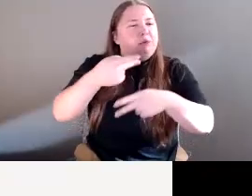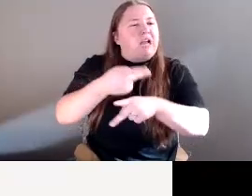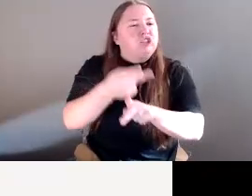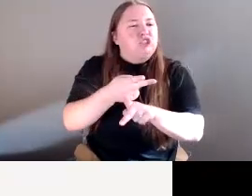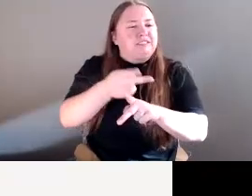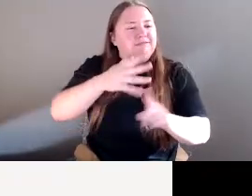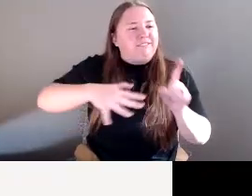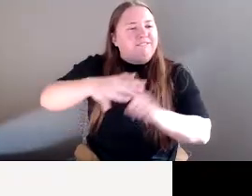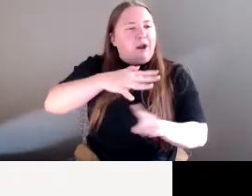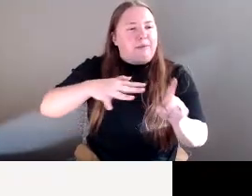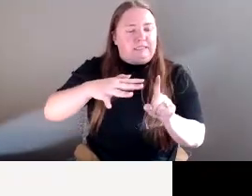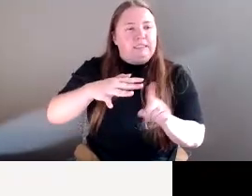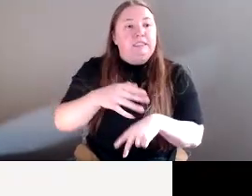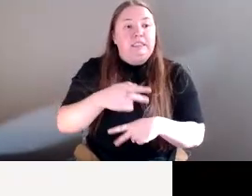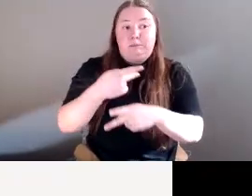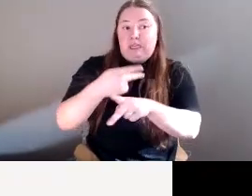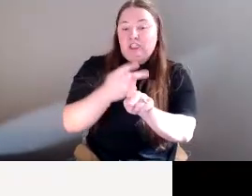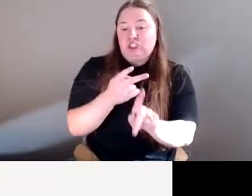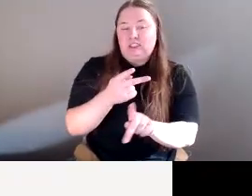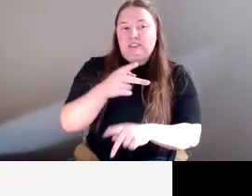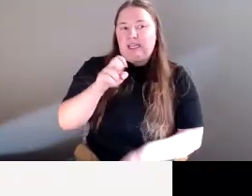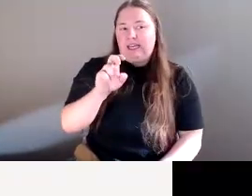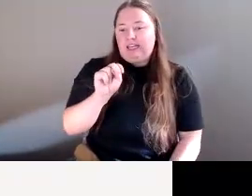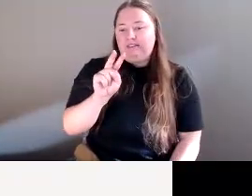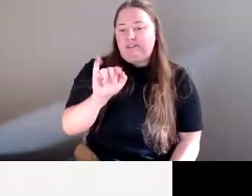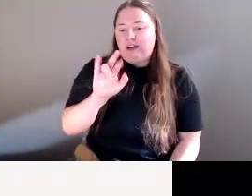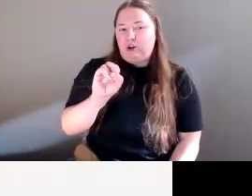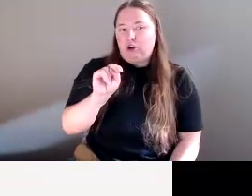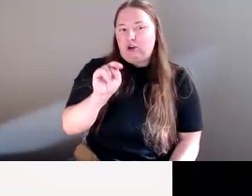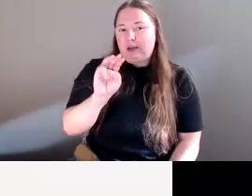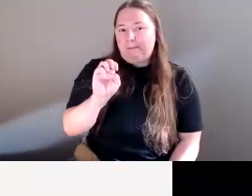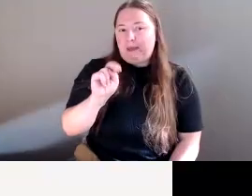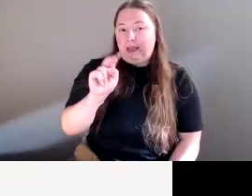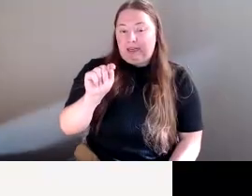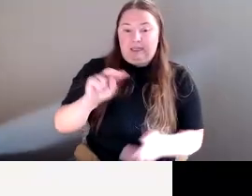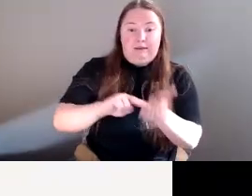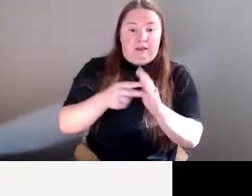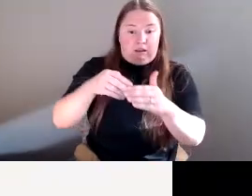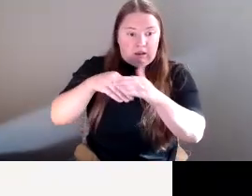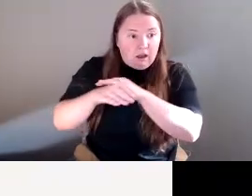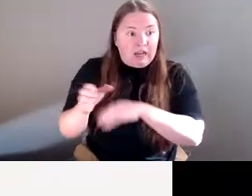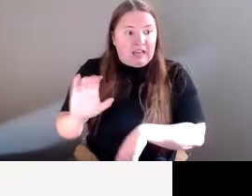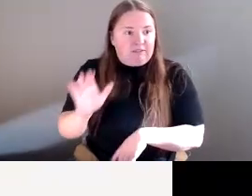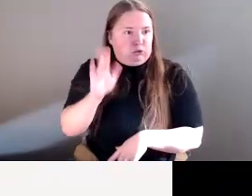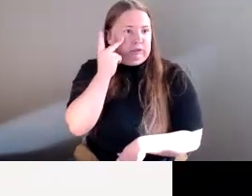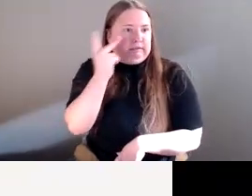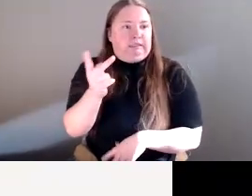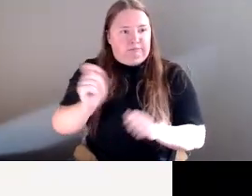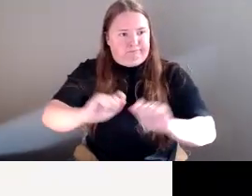So the production environment means, that when we log in to Canvas we're going to see it. It's kind of yeah, it's going to be okay.